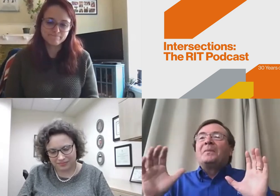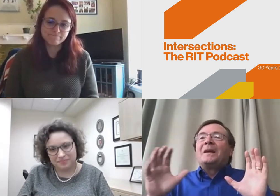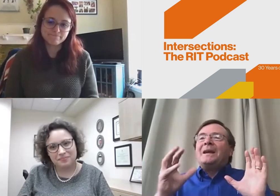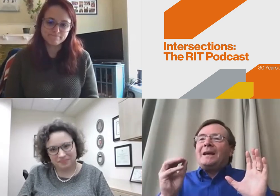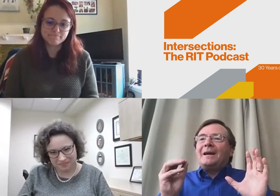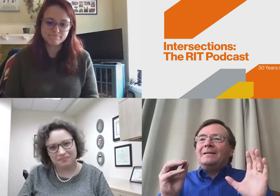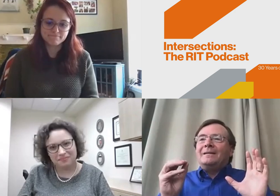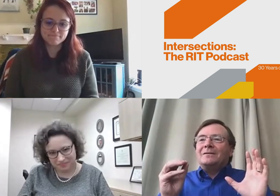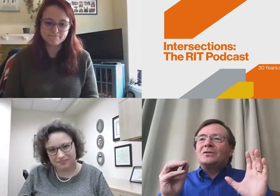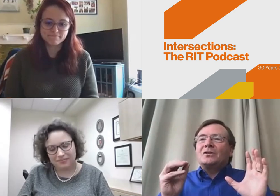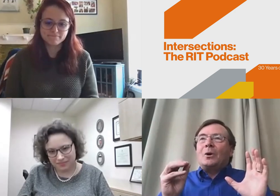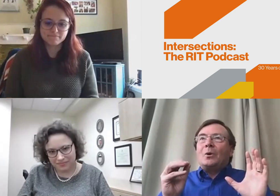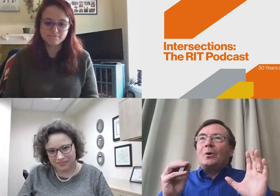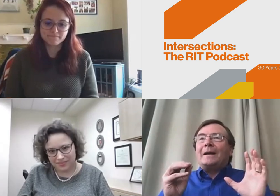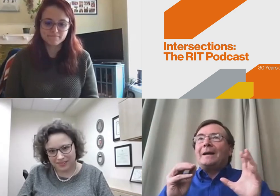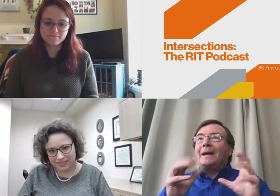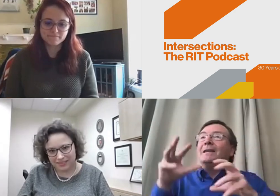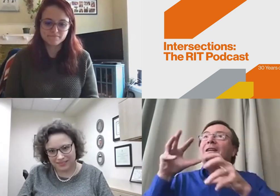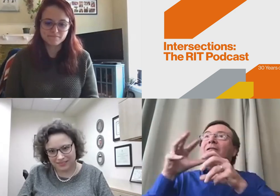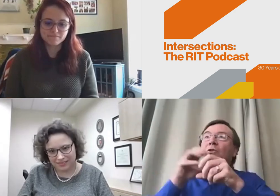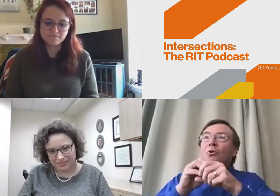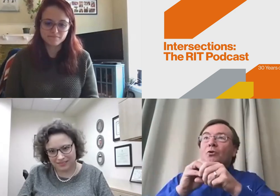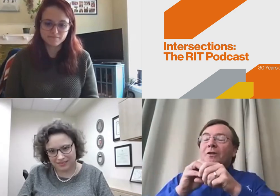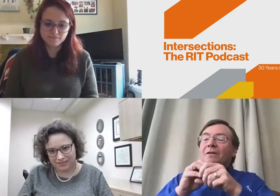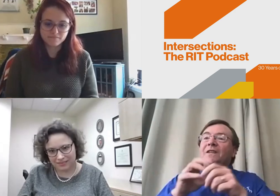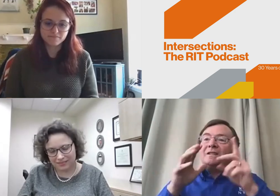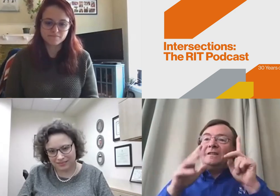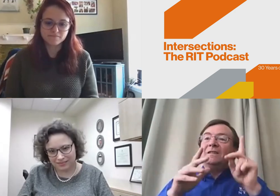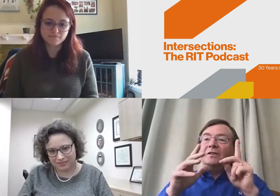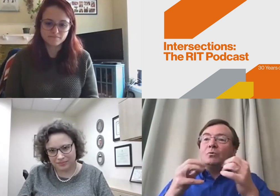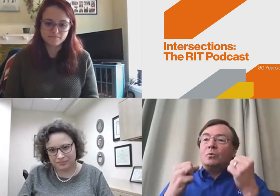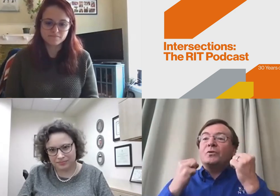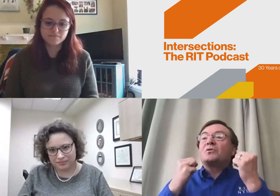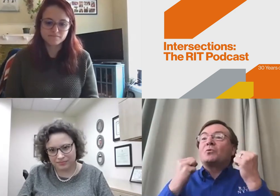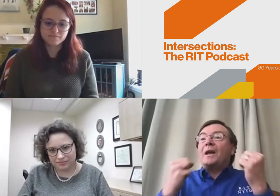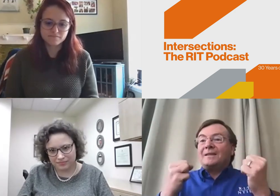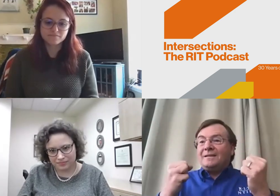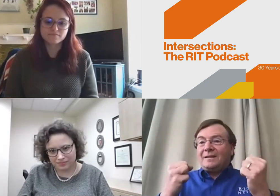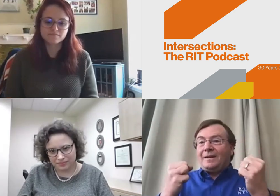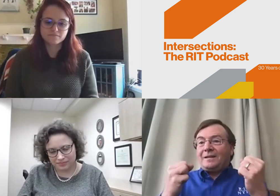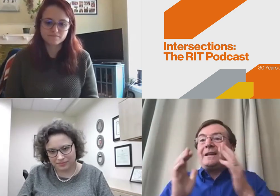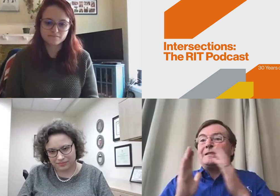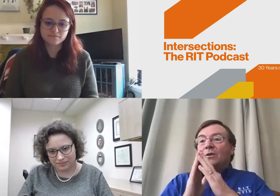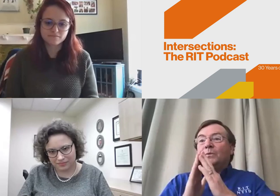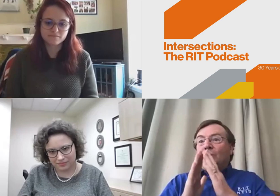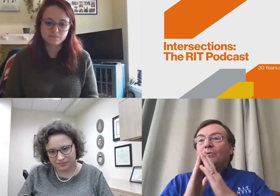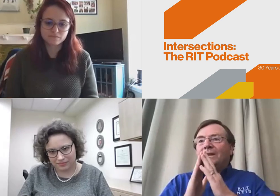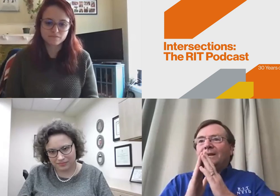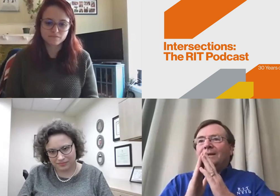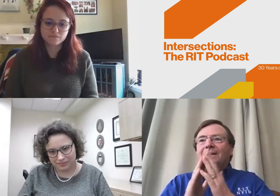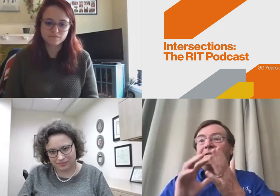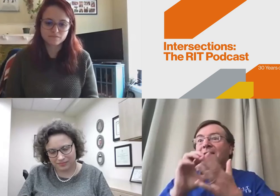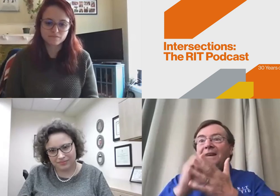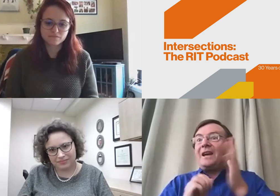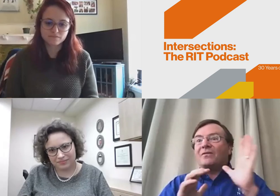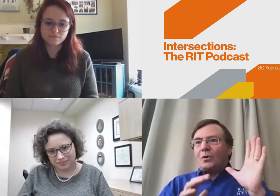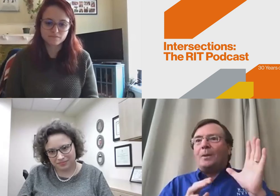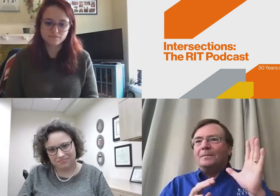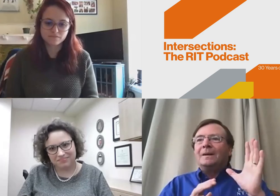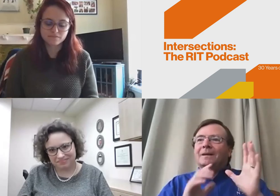And so again, the inclusion of these individuals strengthens us as a community, it doesn't take from.